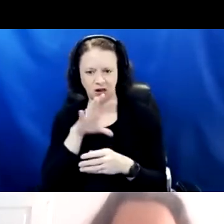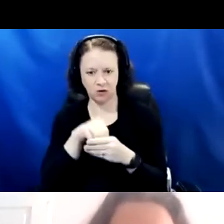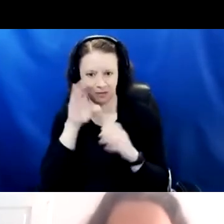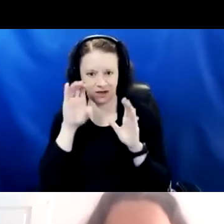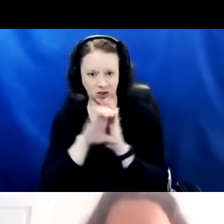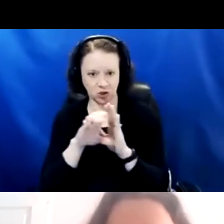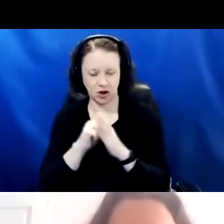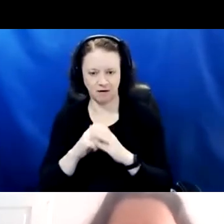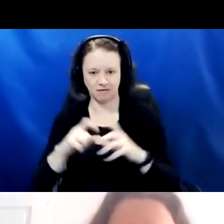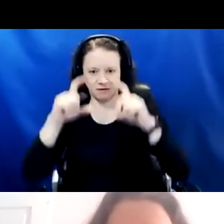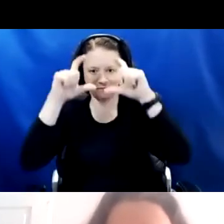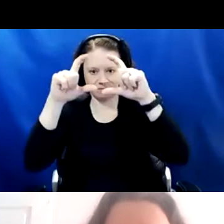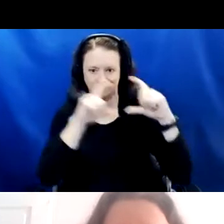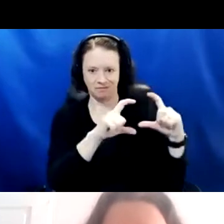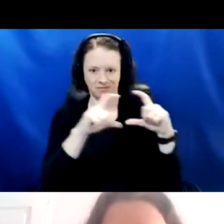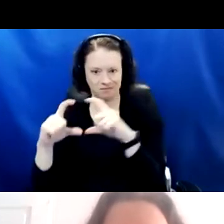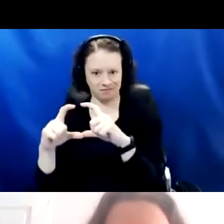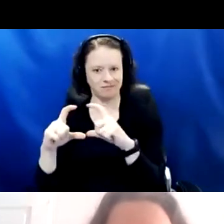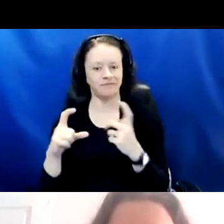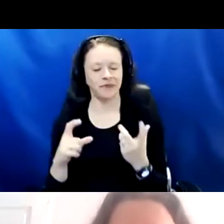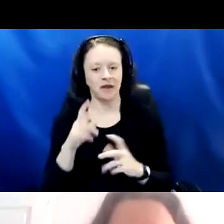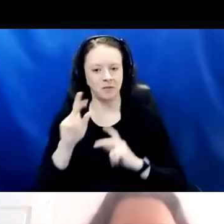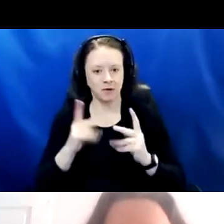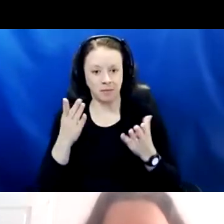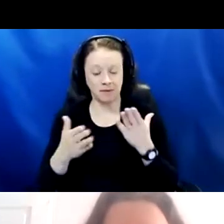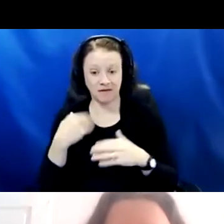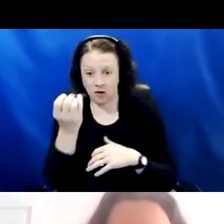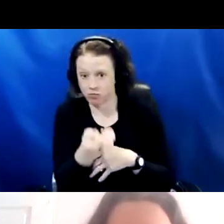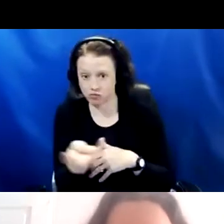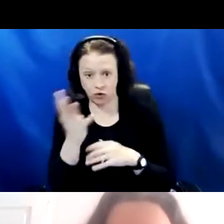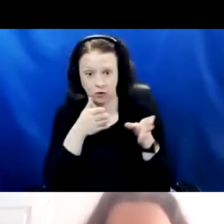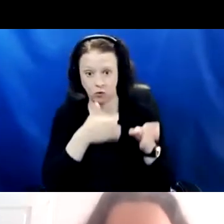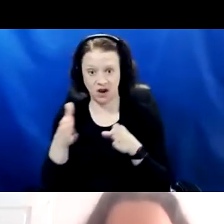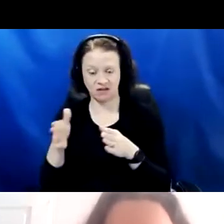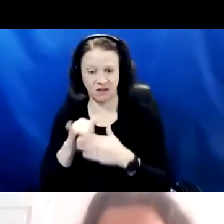on this slide. People may have multiple ways that they are eligible.